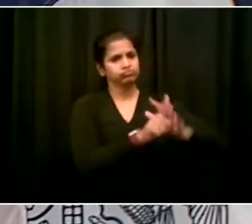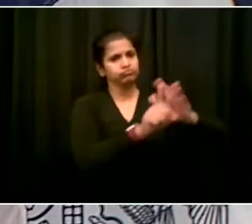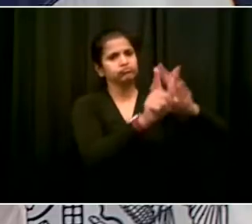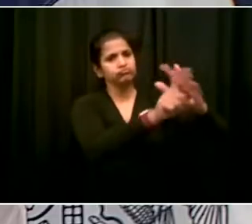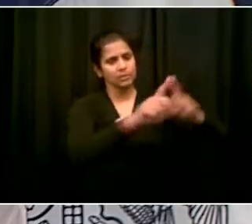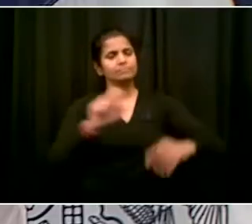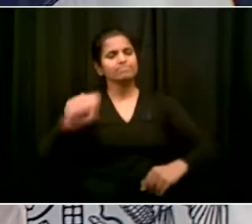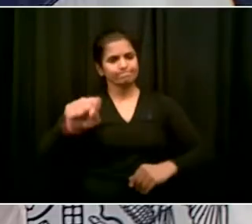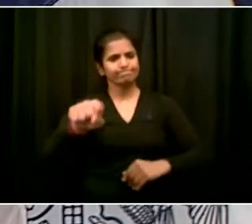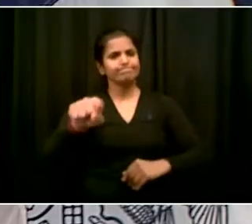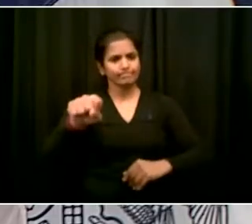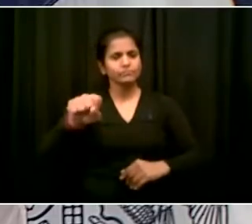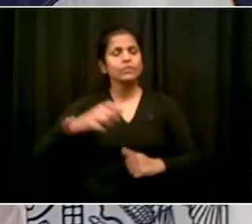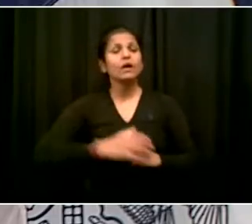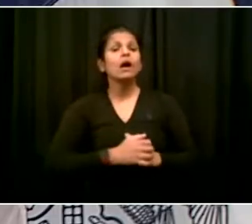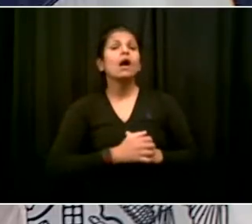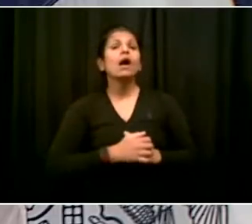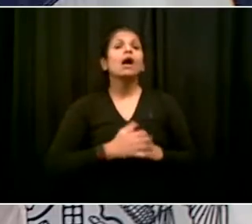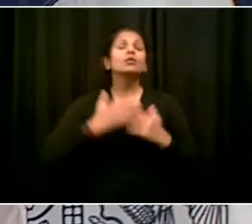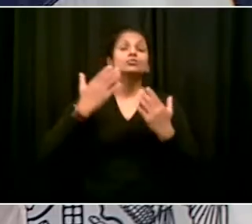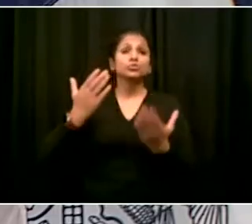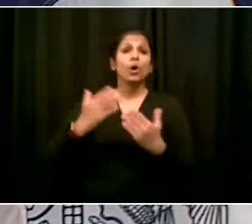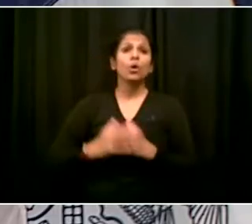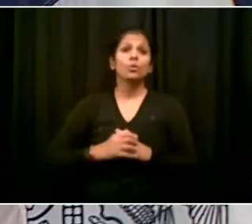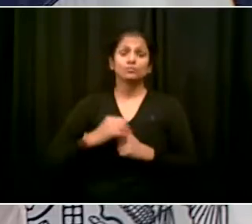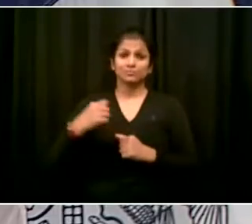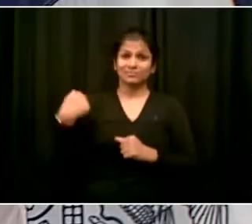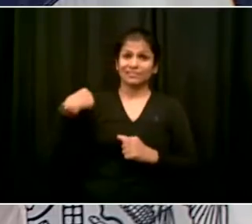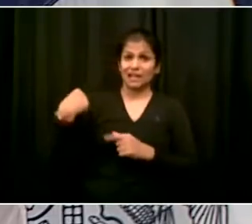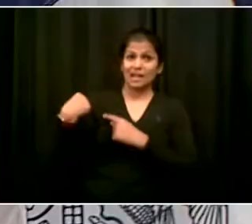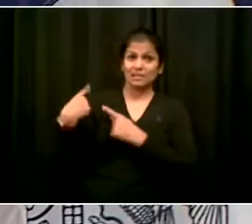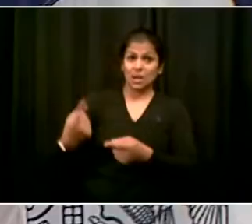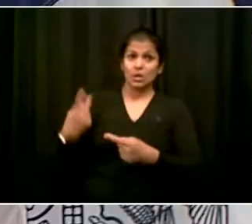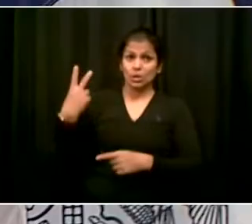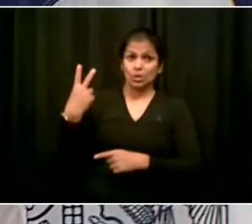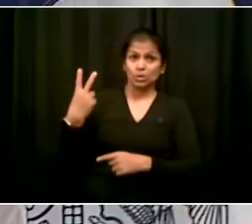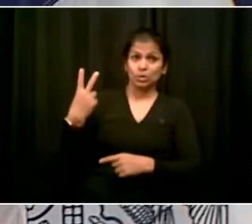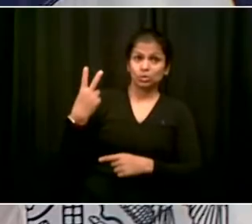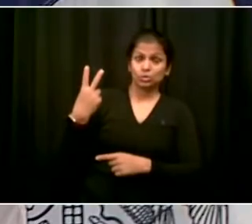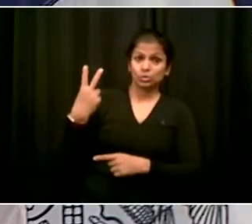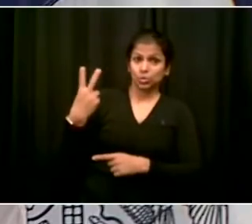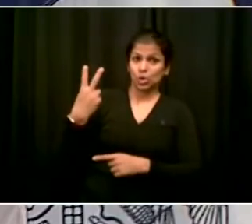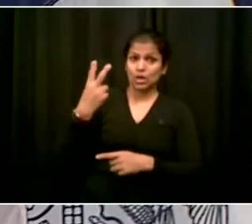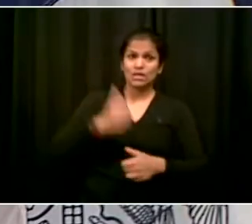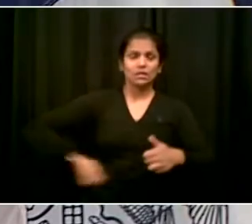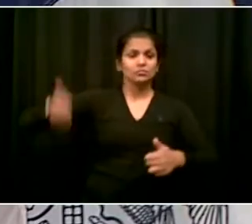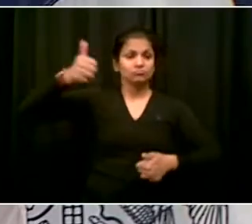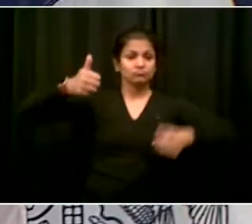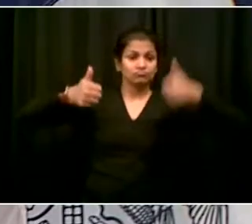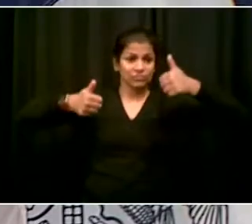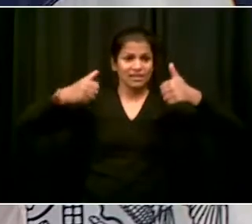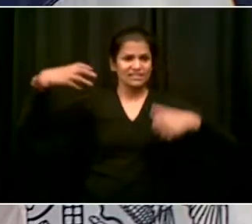I THINK IT IS A FAIR STATEMENT TO SAY OVER DECADES IT'S ONE OF THE MOST T TROUBLED AGENCIES. I THINK A LOT OF CHANGE IN RECENENT YEARS. OUR TWO COMMISSIONERS